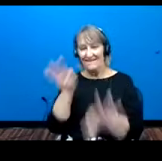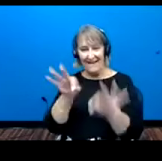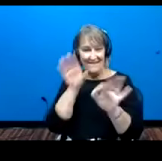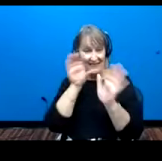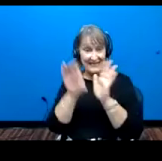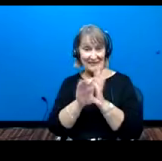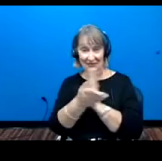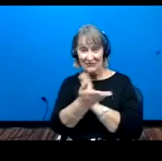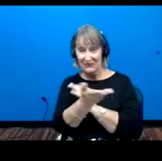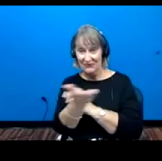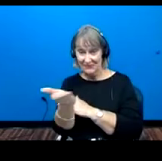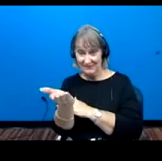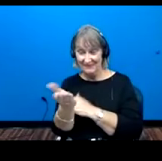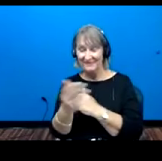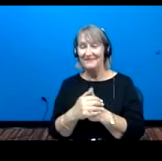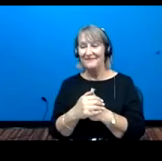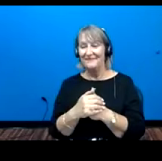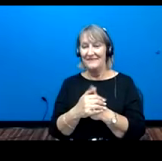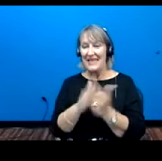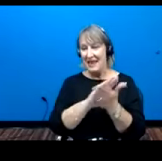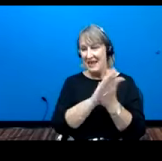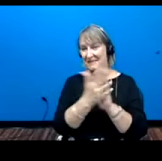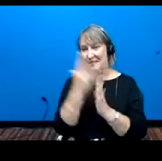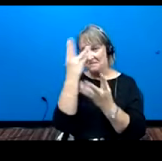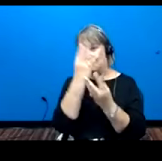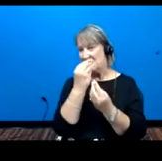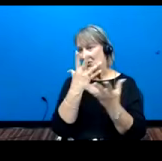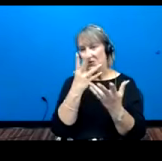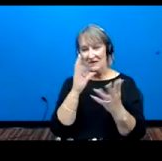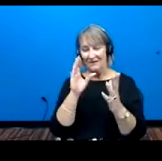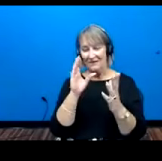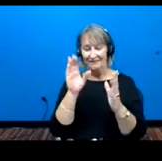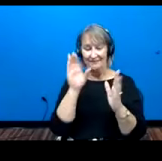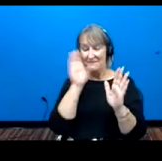and it actually just turned into really a beautiful image. So I'll describe it here for you.